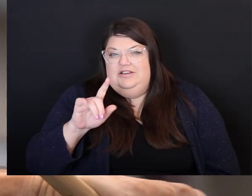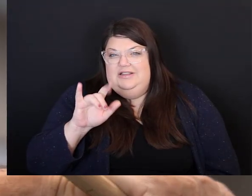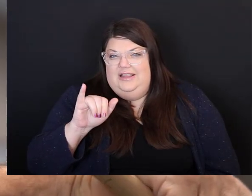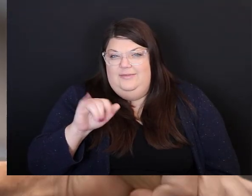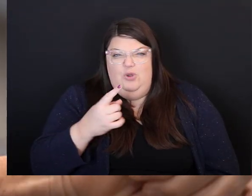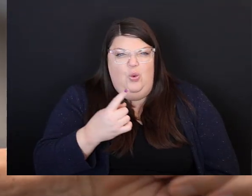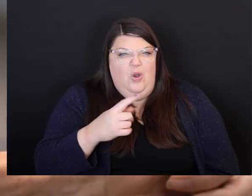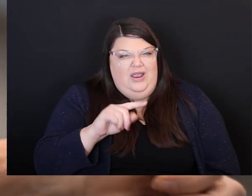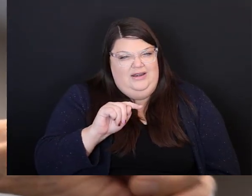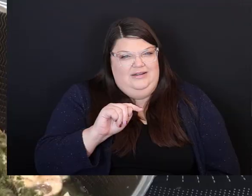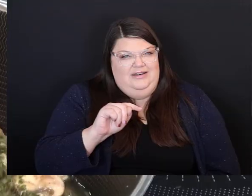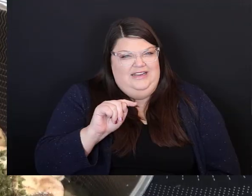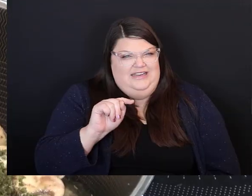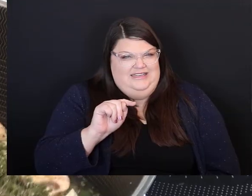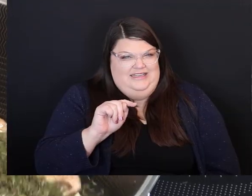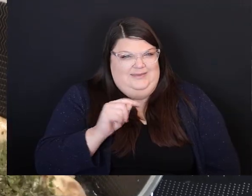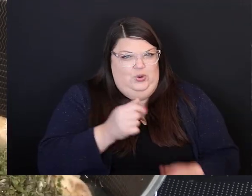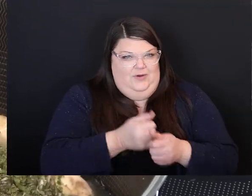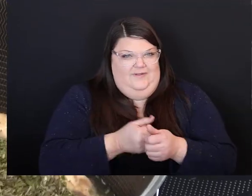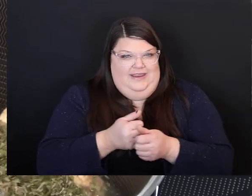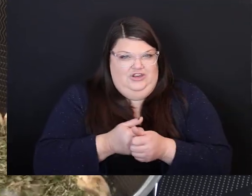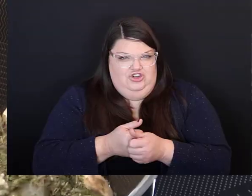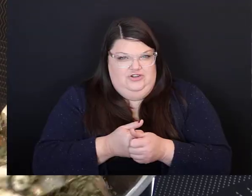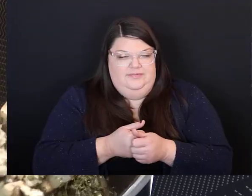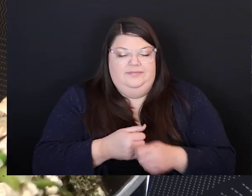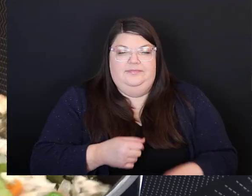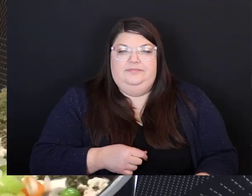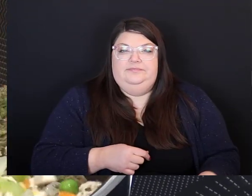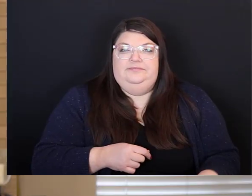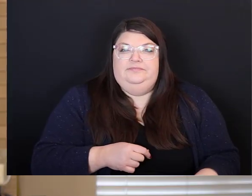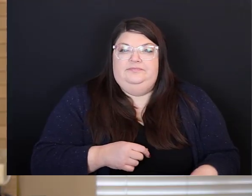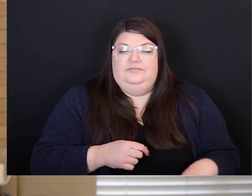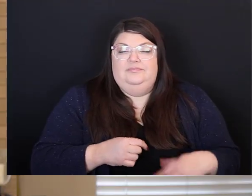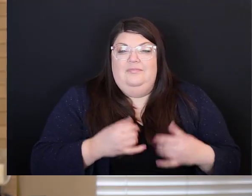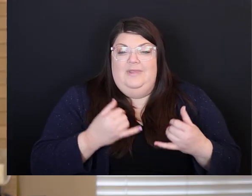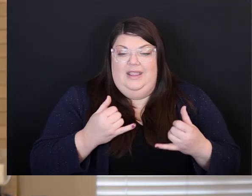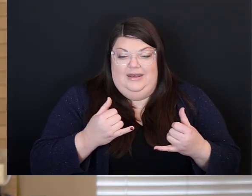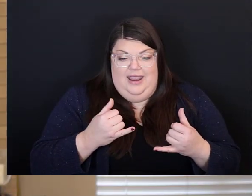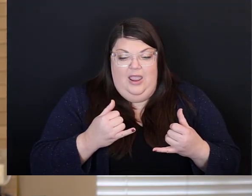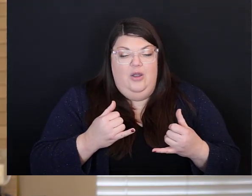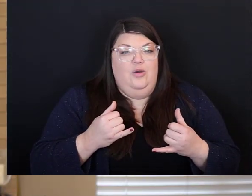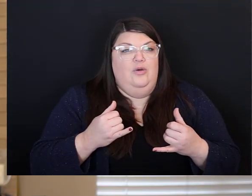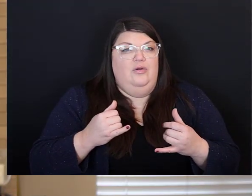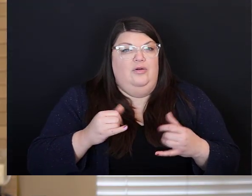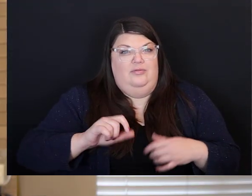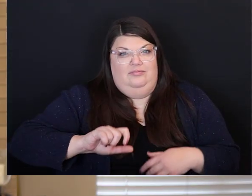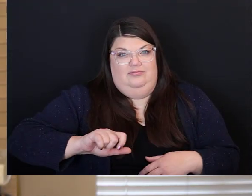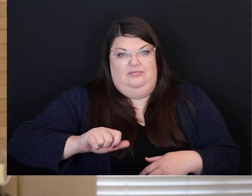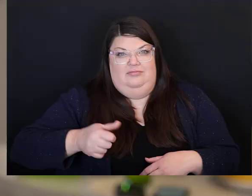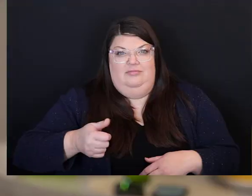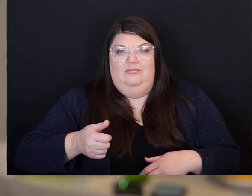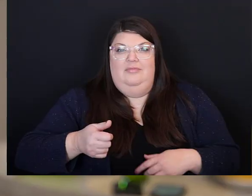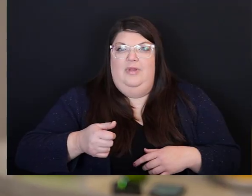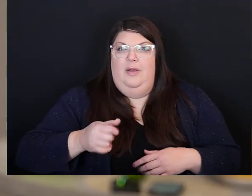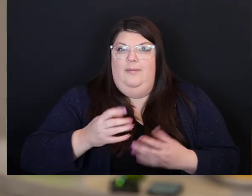Mix those all around. So now we've got all the ingredients in the soup, so now we're gonna bring it up to a boil.